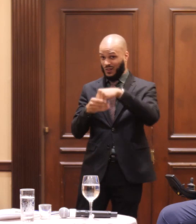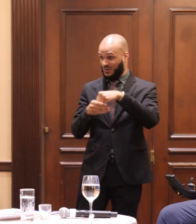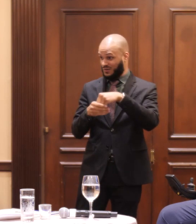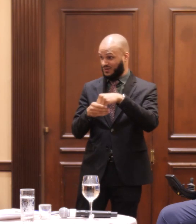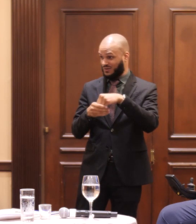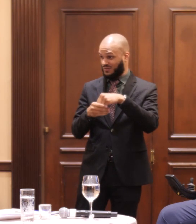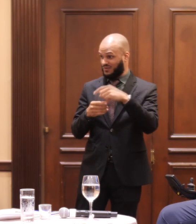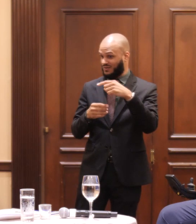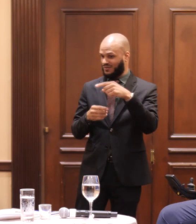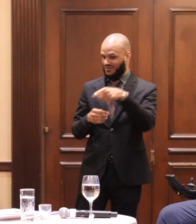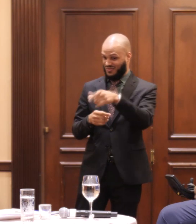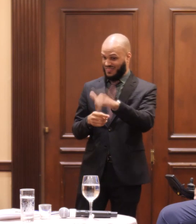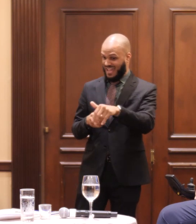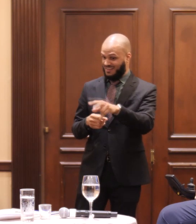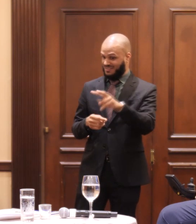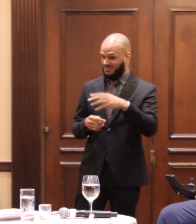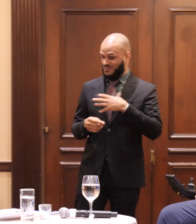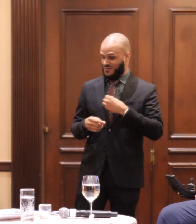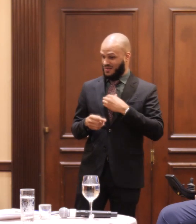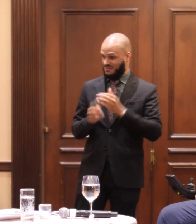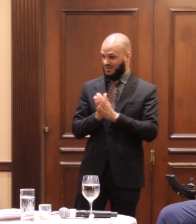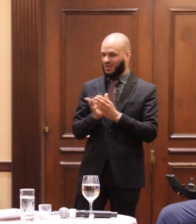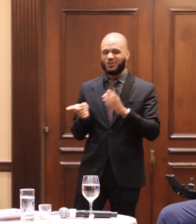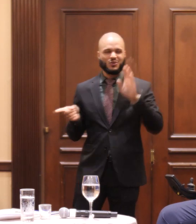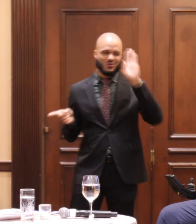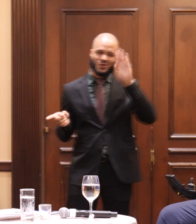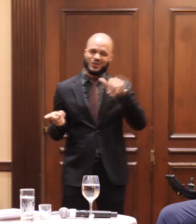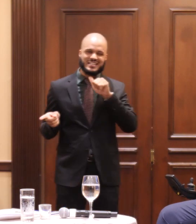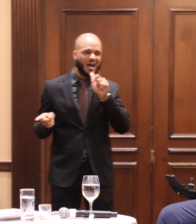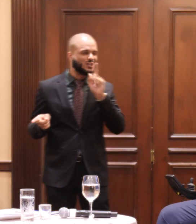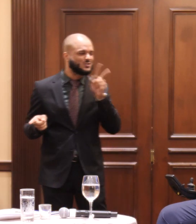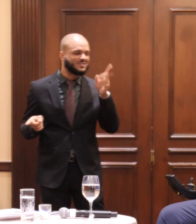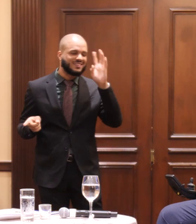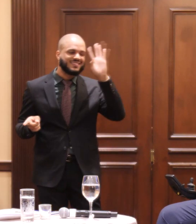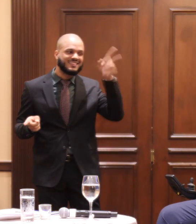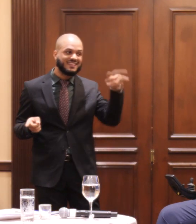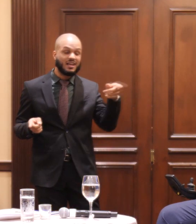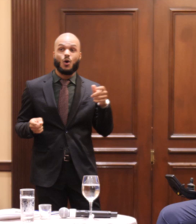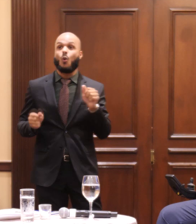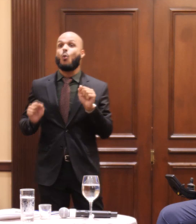On the Threshold of Independence? BURGDORF: You know that's not true